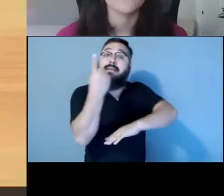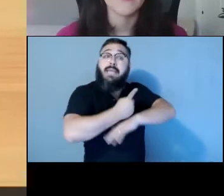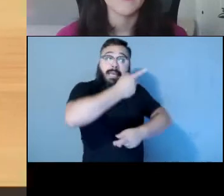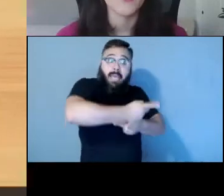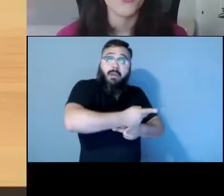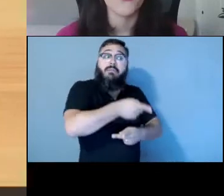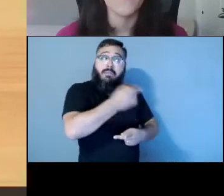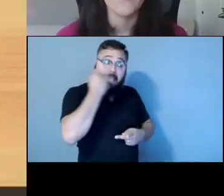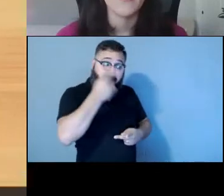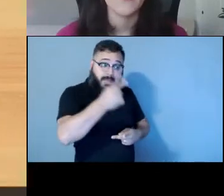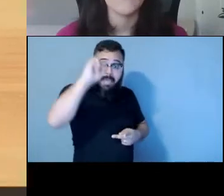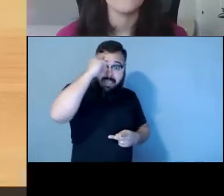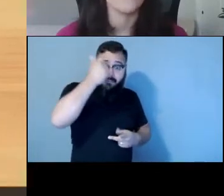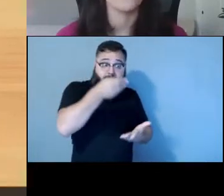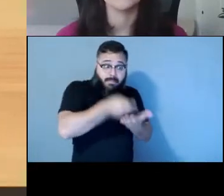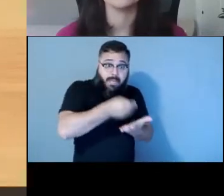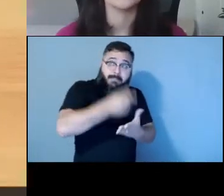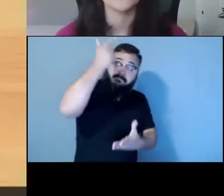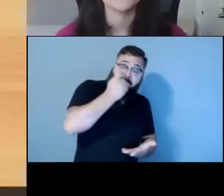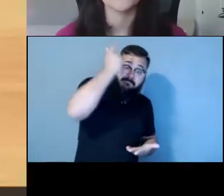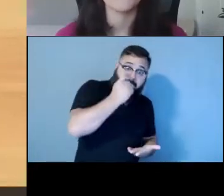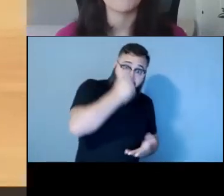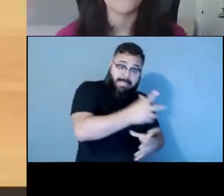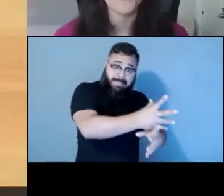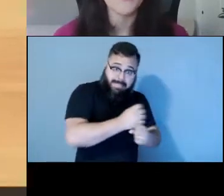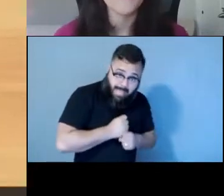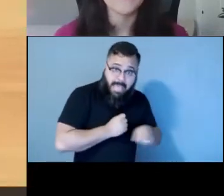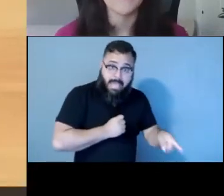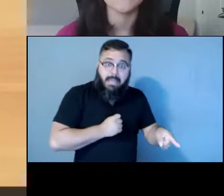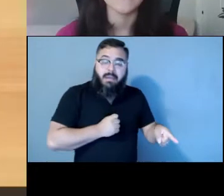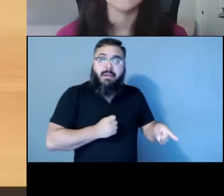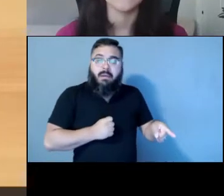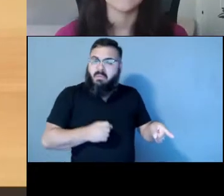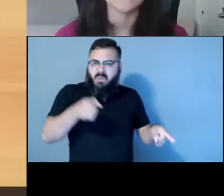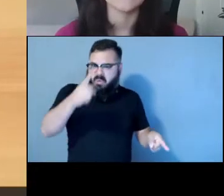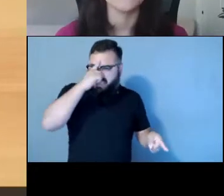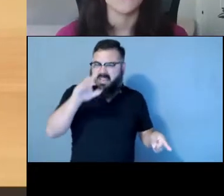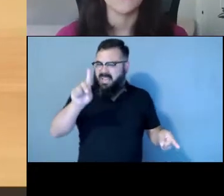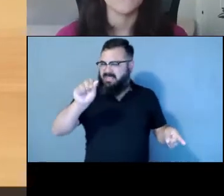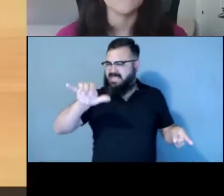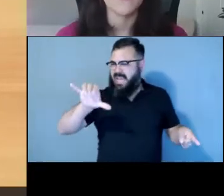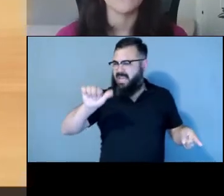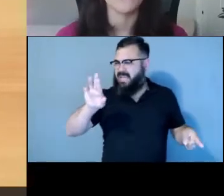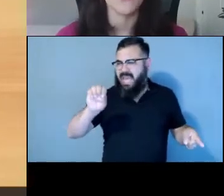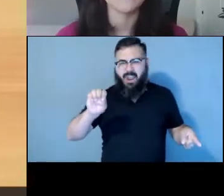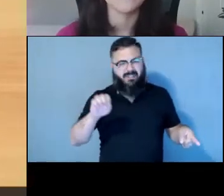for their daycare program, but would be traditionally probably thought of as, as an entity that has to comply with federal laws